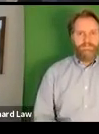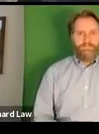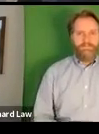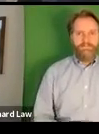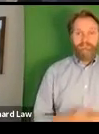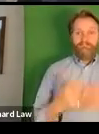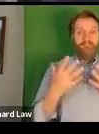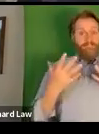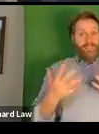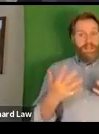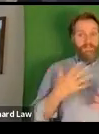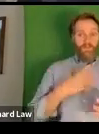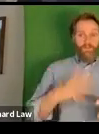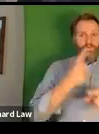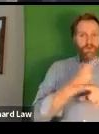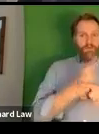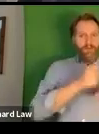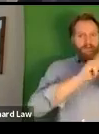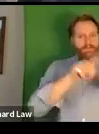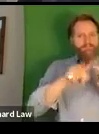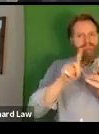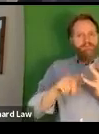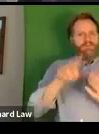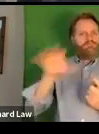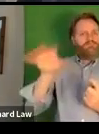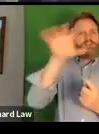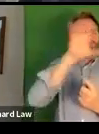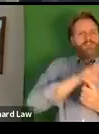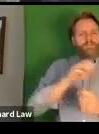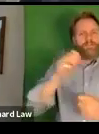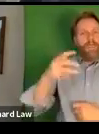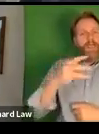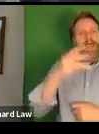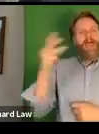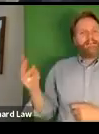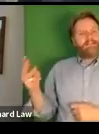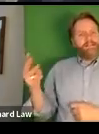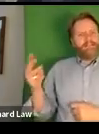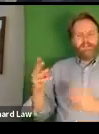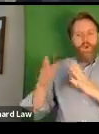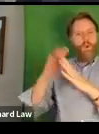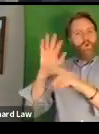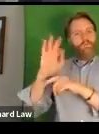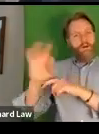with them they are Essex Home Office, CPS London and southeast branch, Bristol and Reading